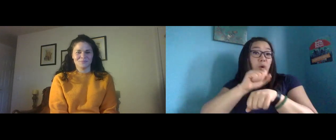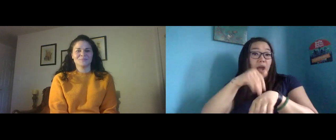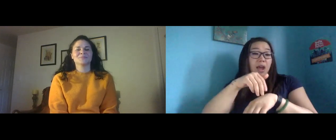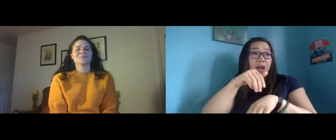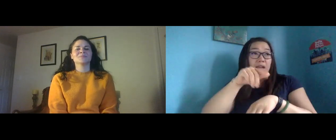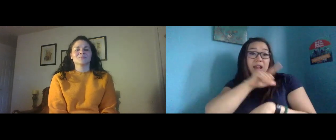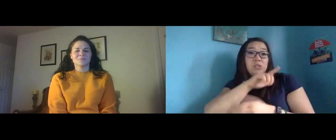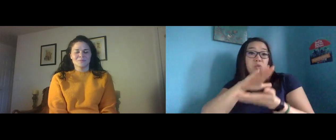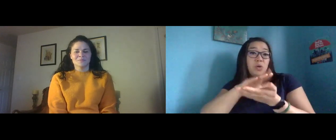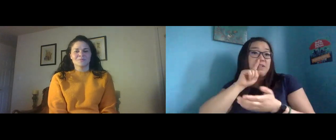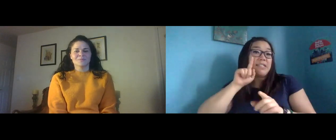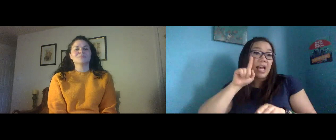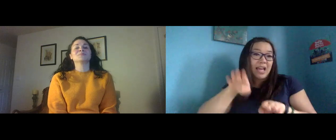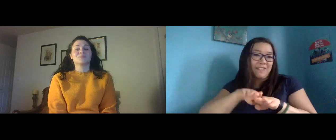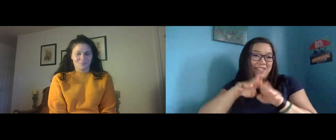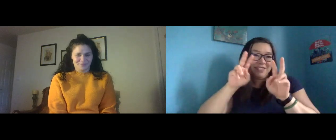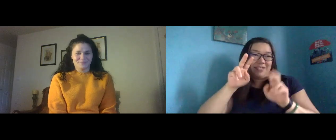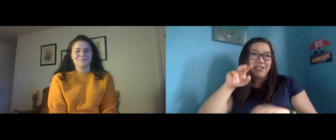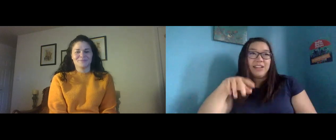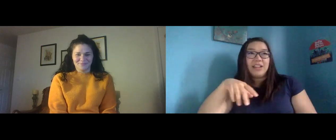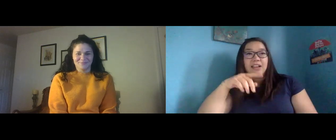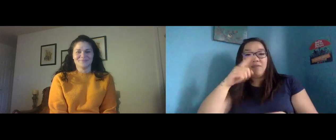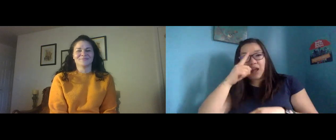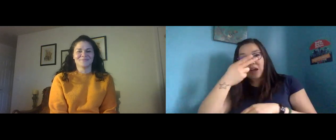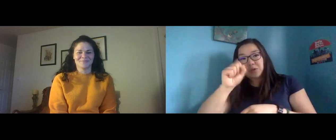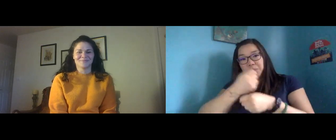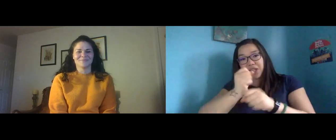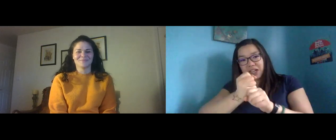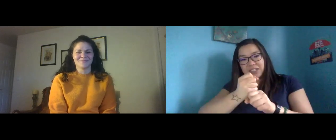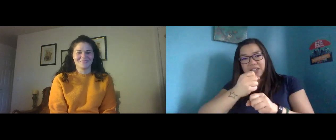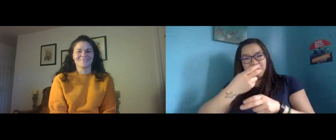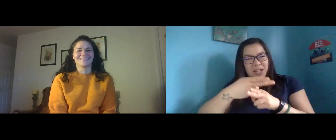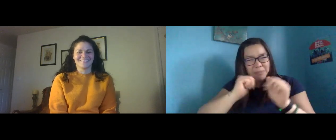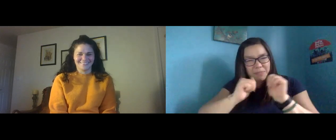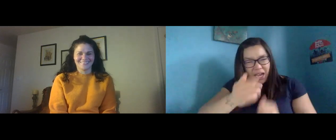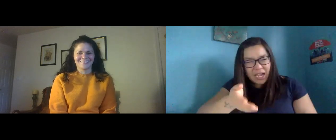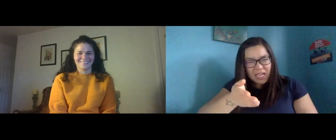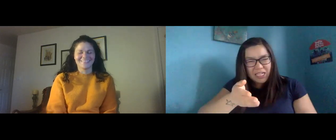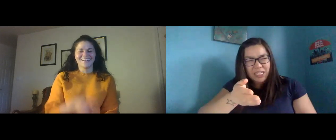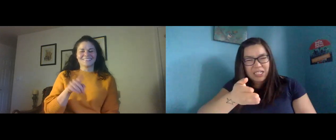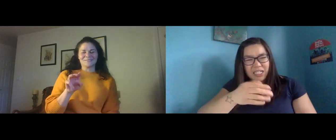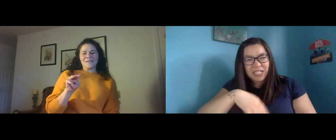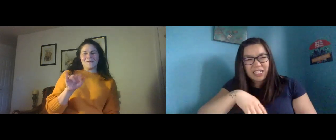We were both working at the Lexington School for the Deaf for their high school production of- what was the name of the play again?